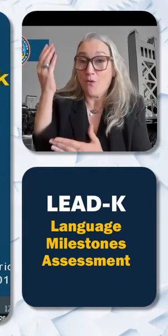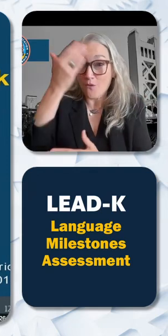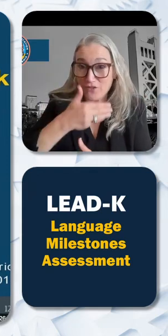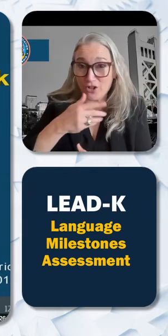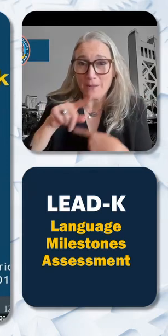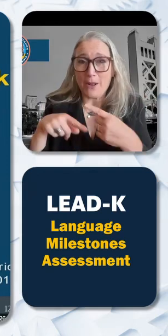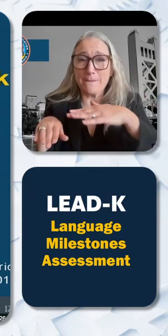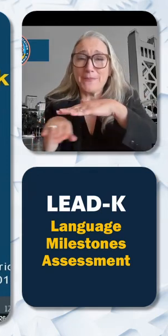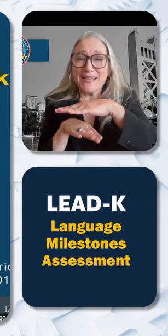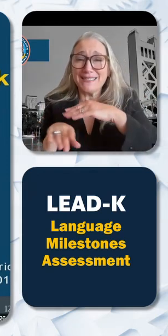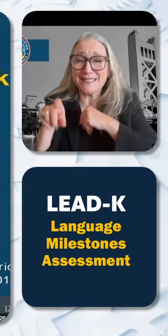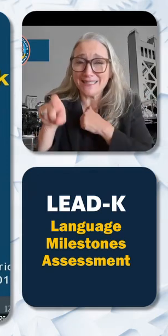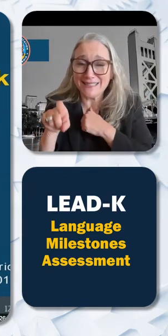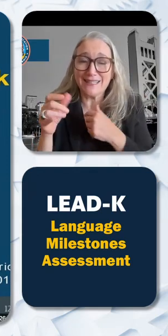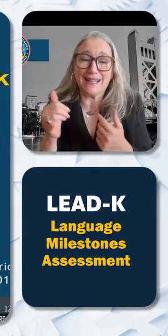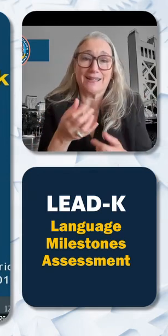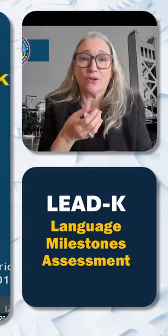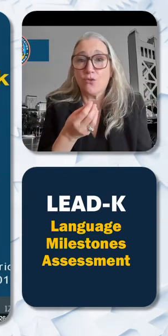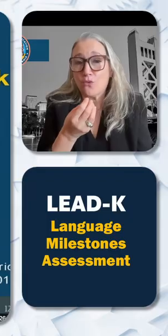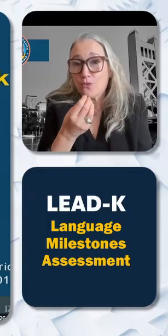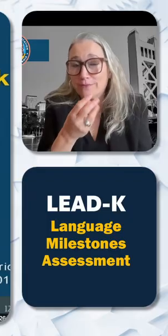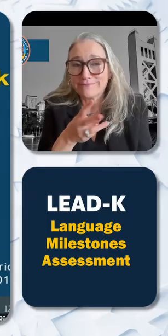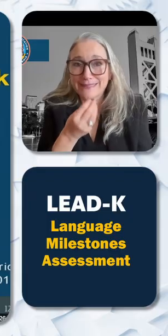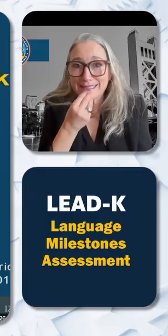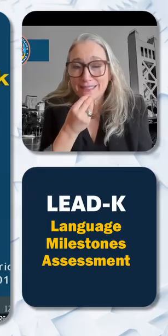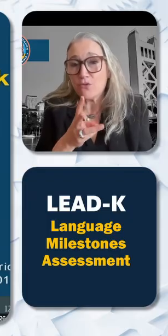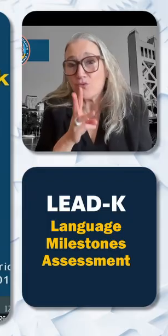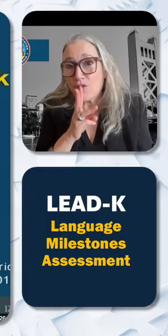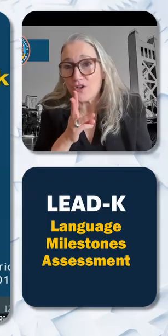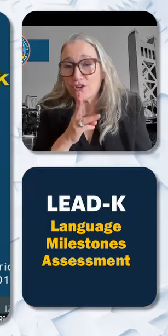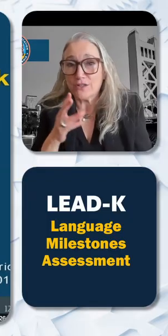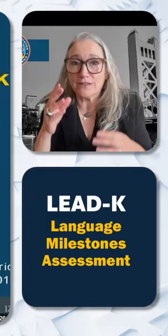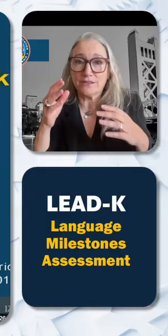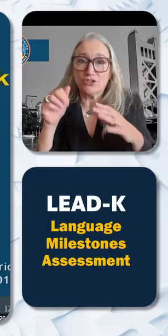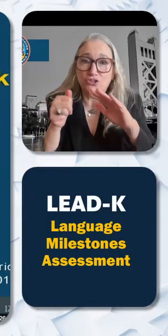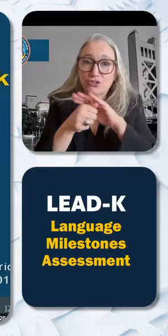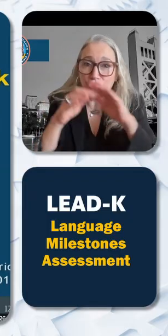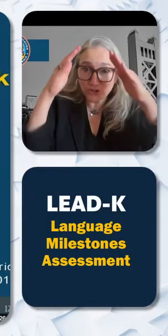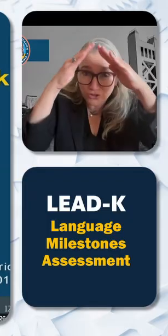Now, Maslow's hierarchy overlooked really looking at basic needs,